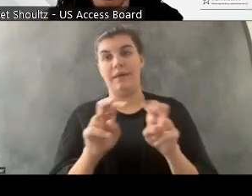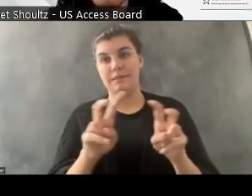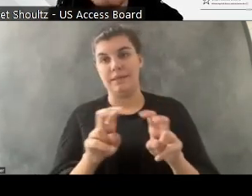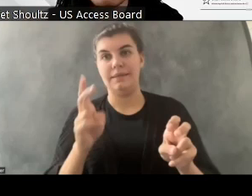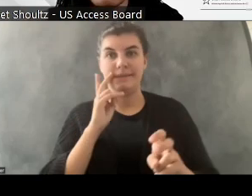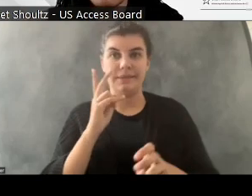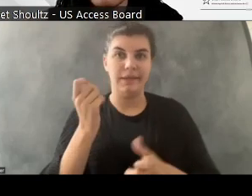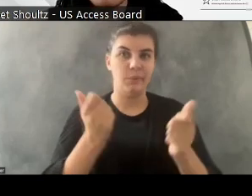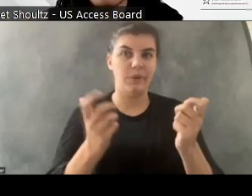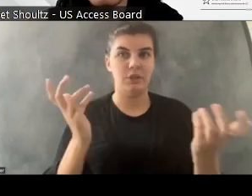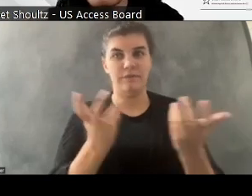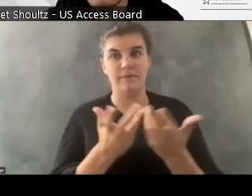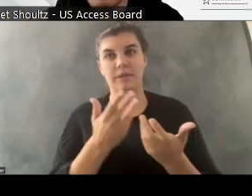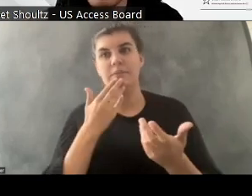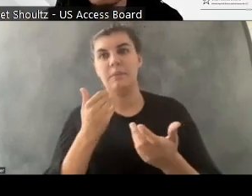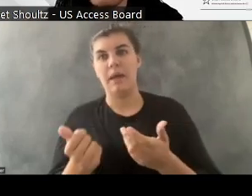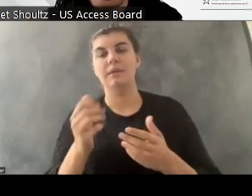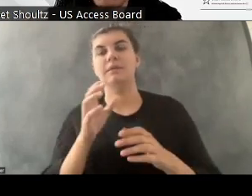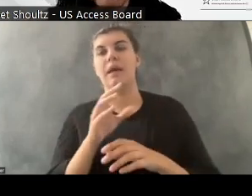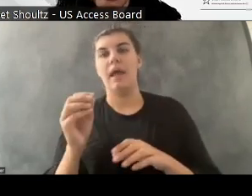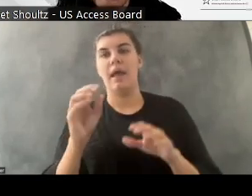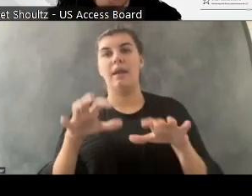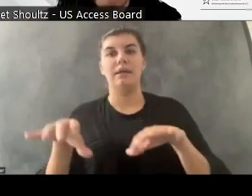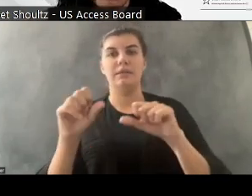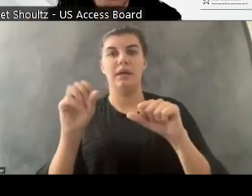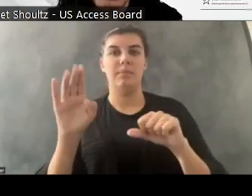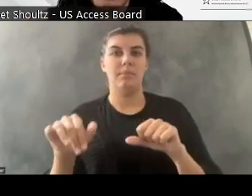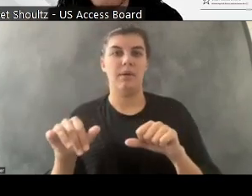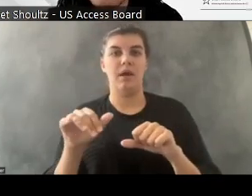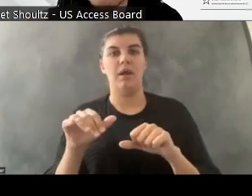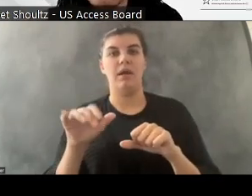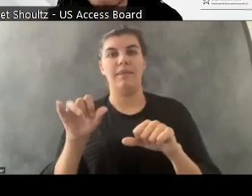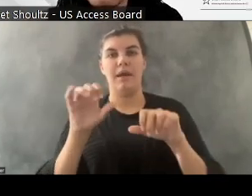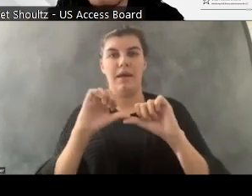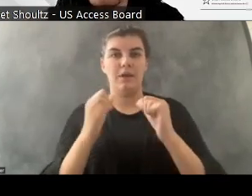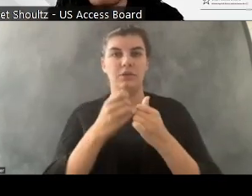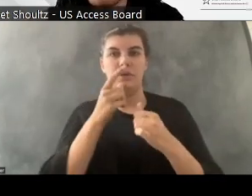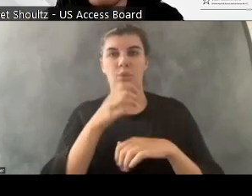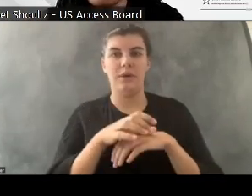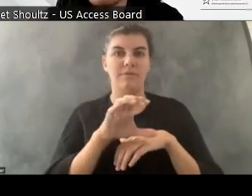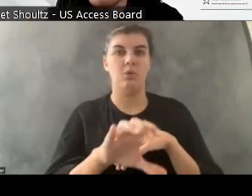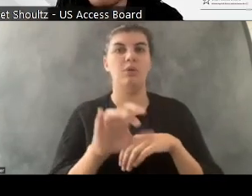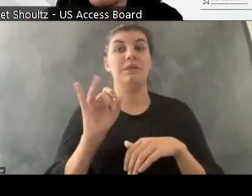requirements in the guidelines as adopted by the enforcing agencies, whether installation